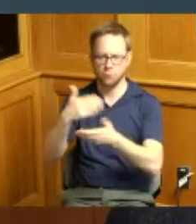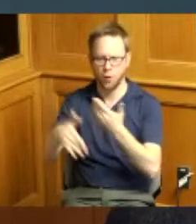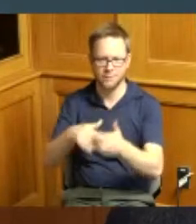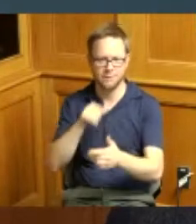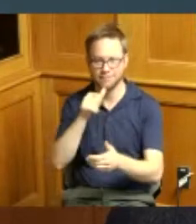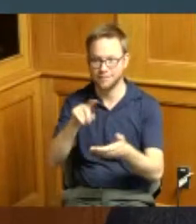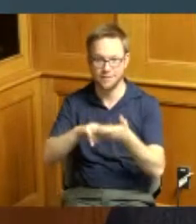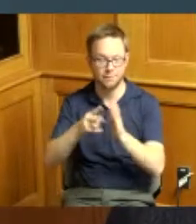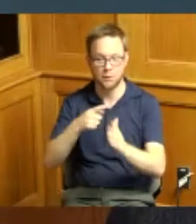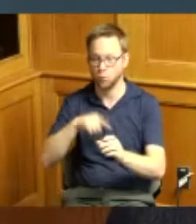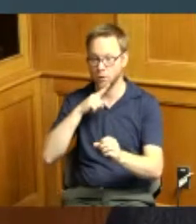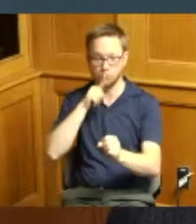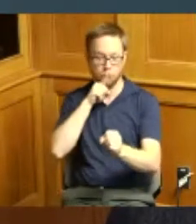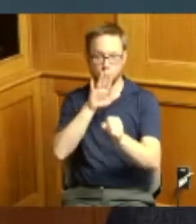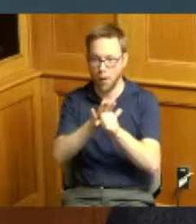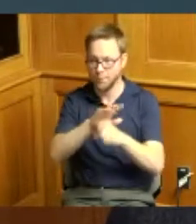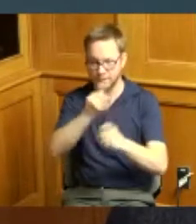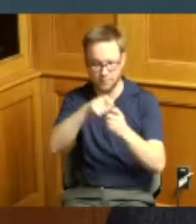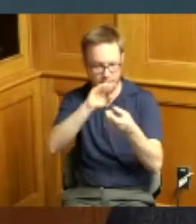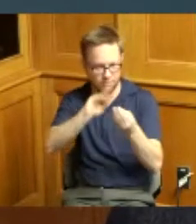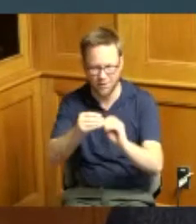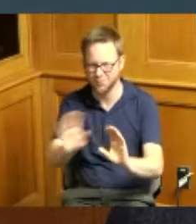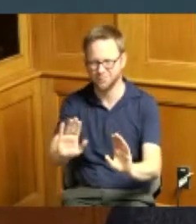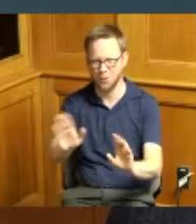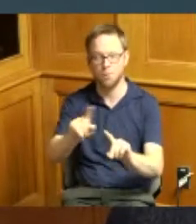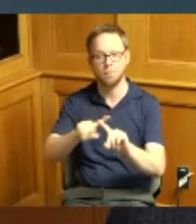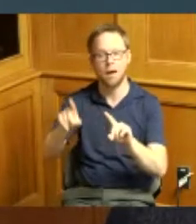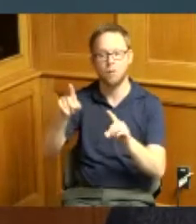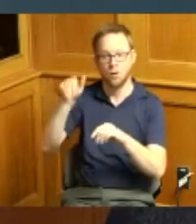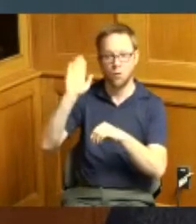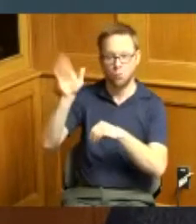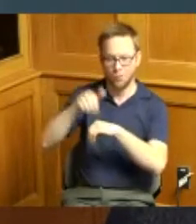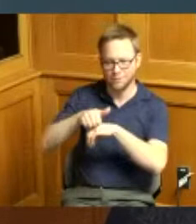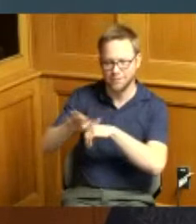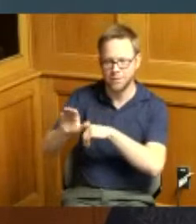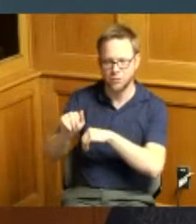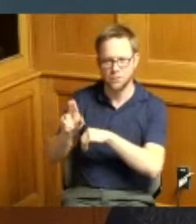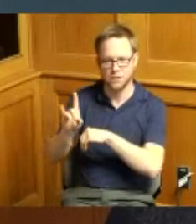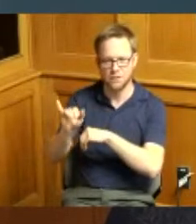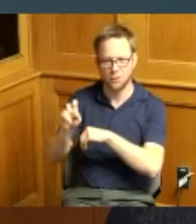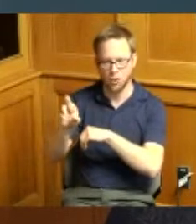numbers right now but we have to submit to the auditor because there is a deadline to do that